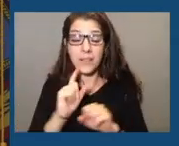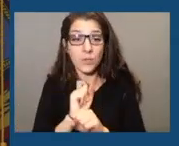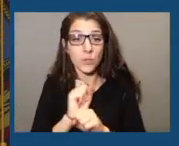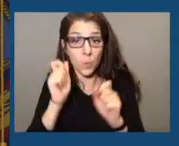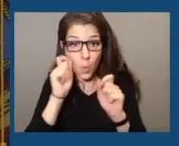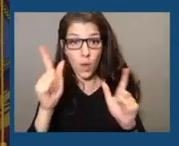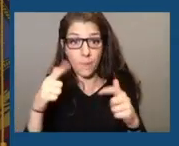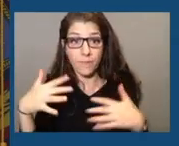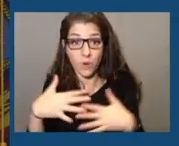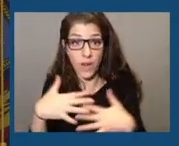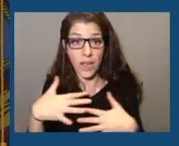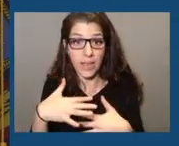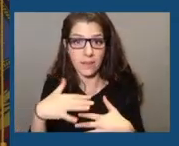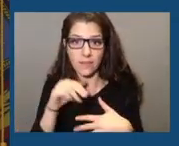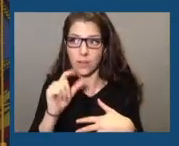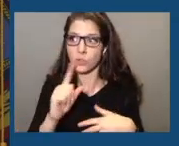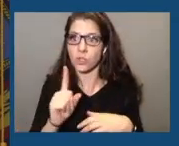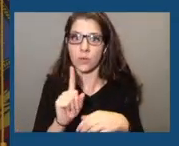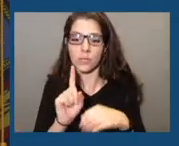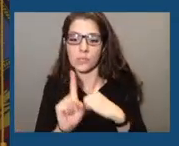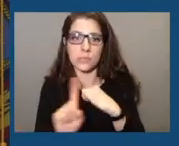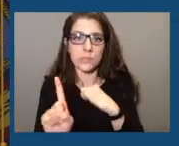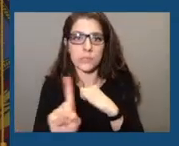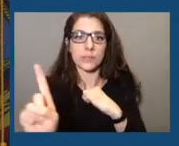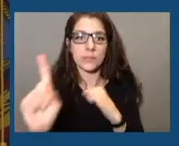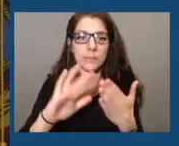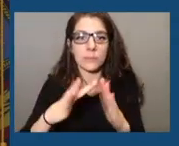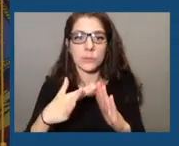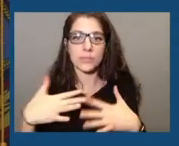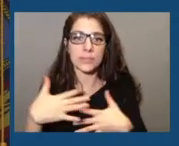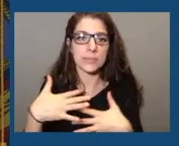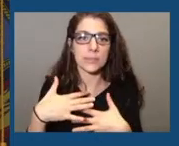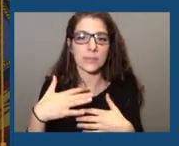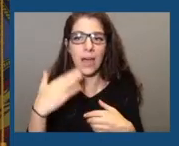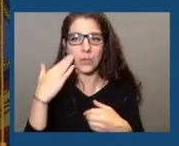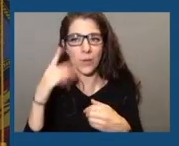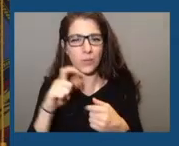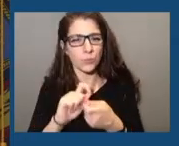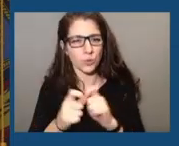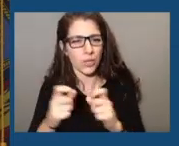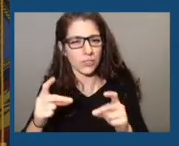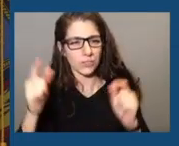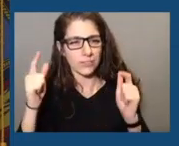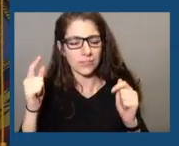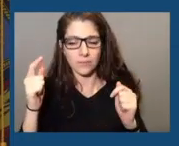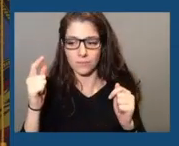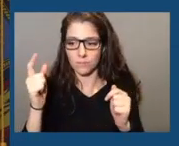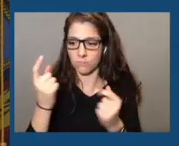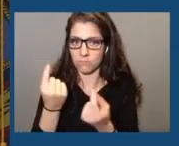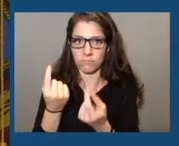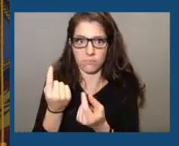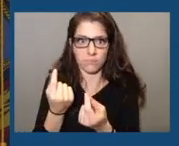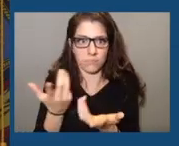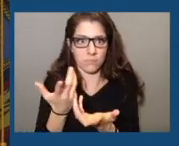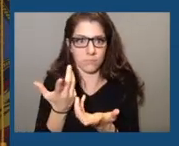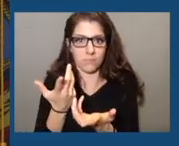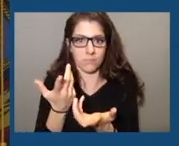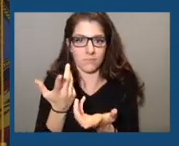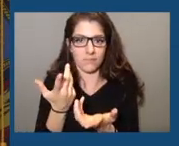not sure they could venture out in their communities. I knew this had to change right away. I knew where I could go. I built in police force